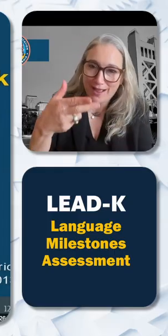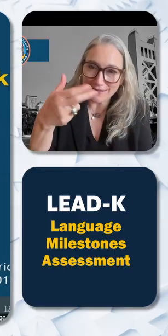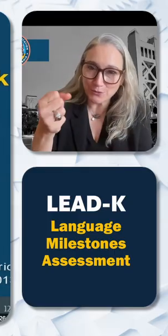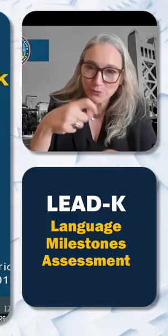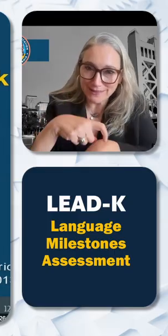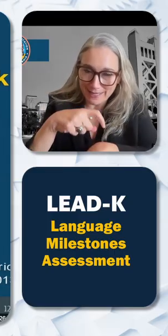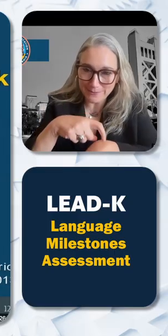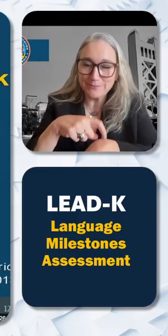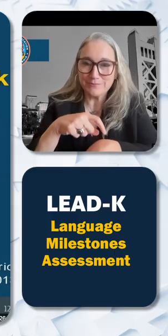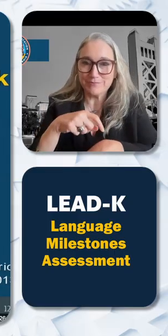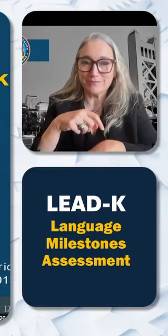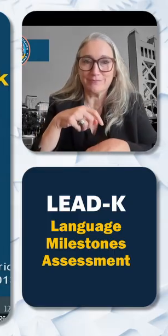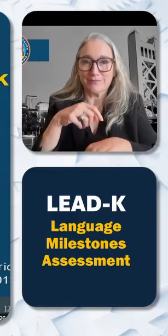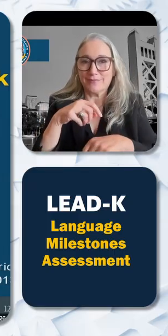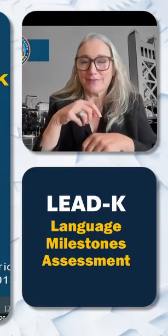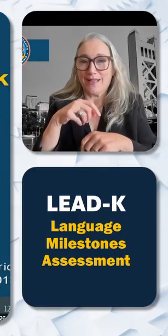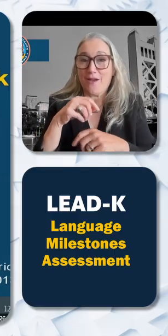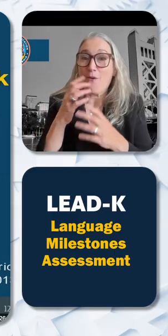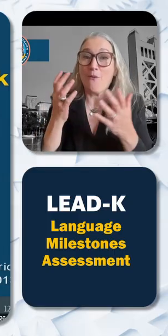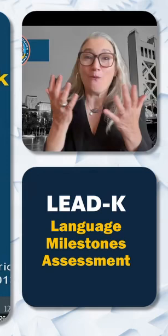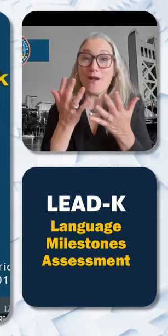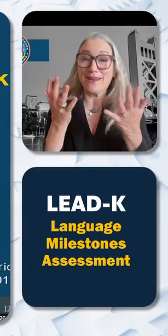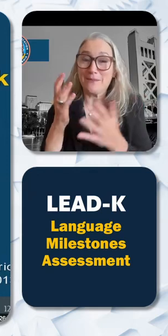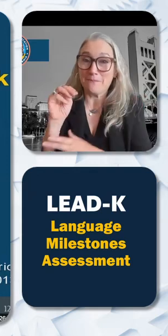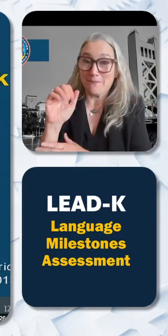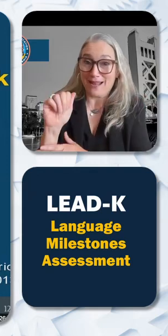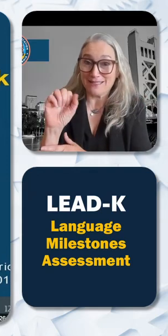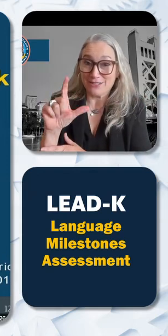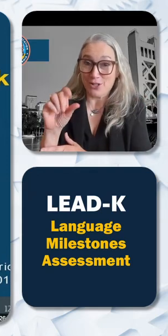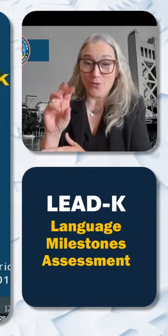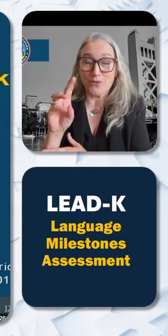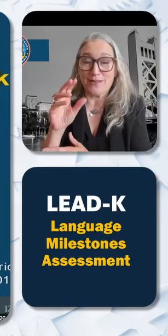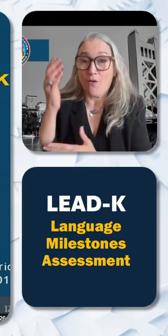During college, some of you may have studied this during high school.